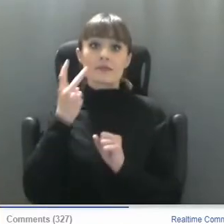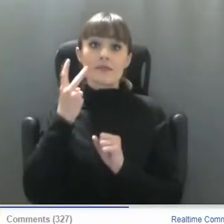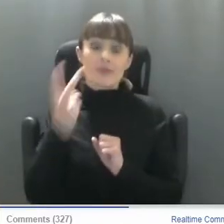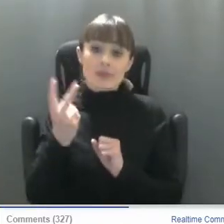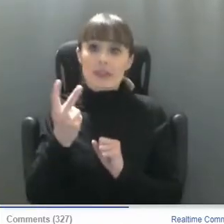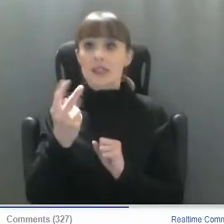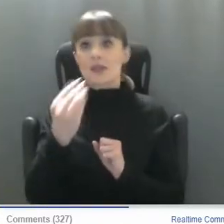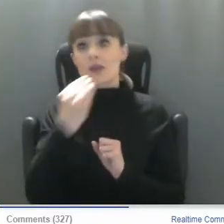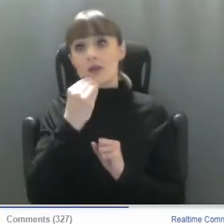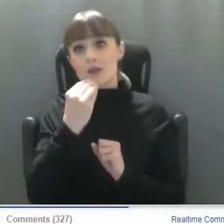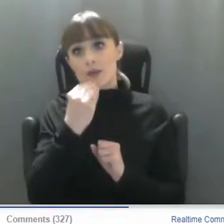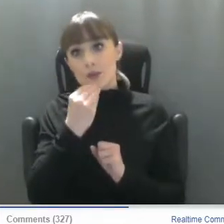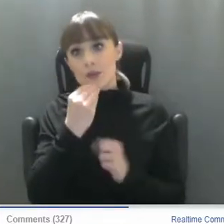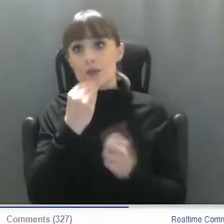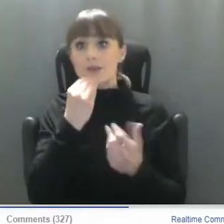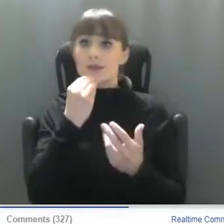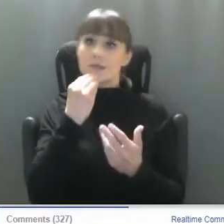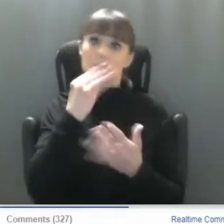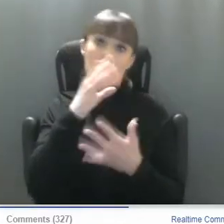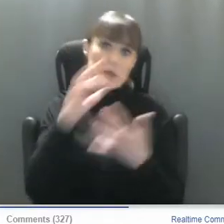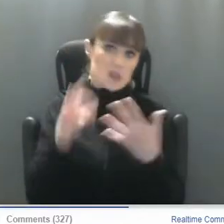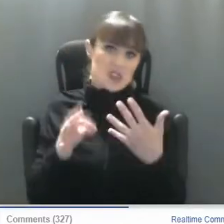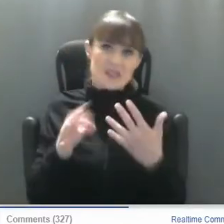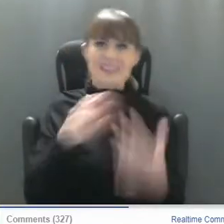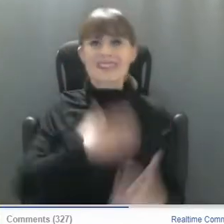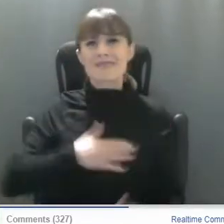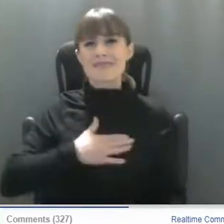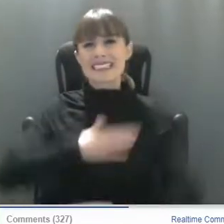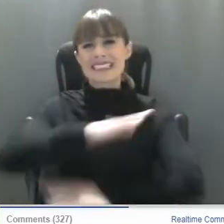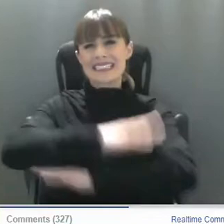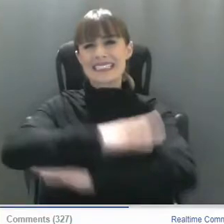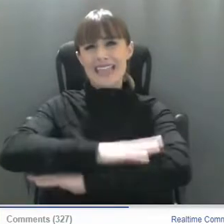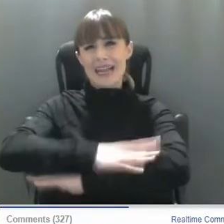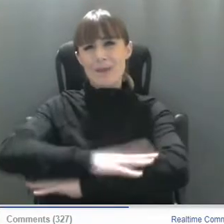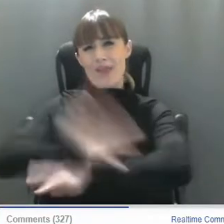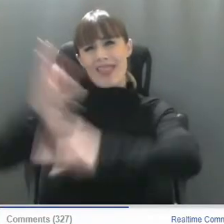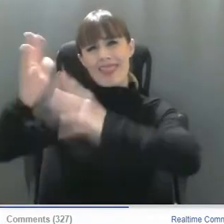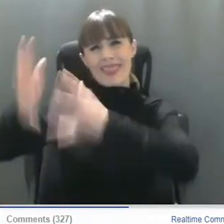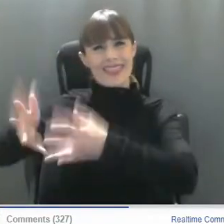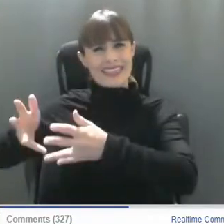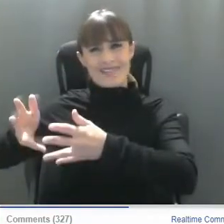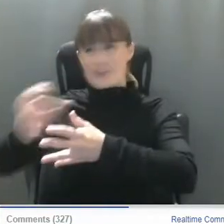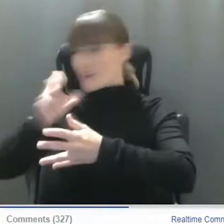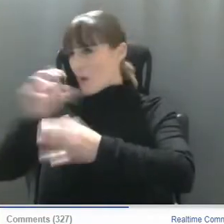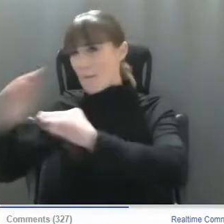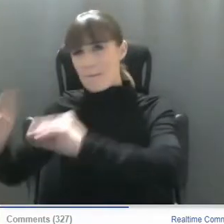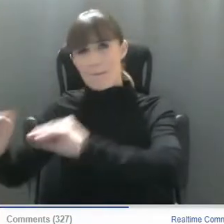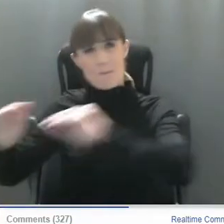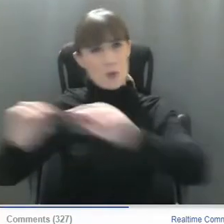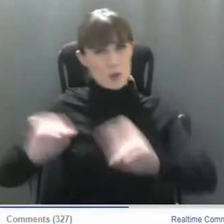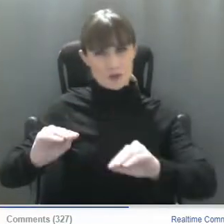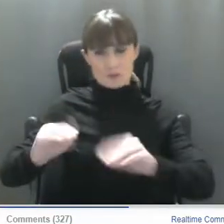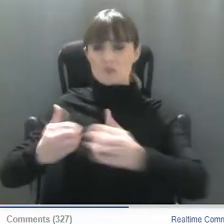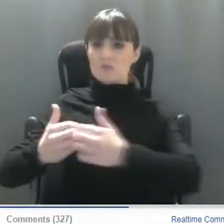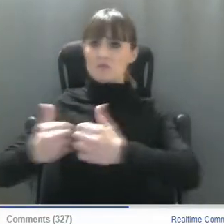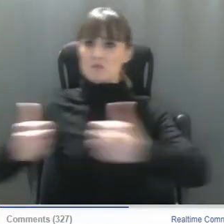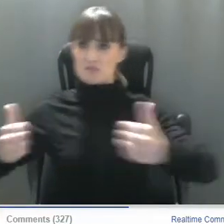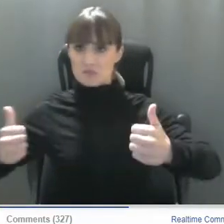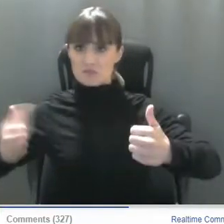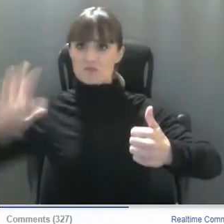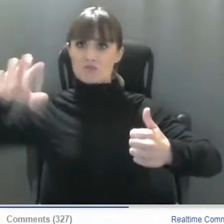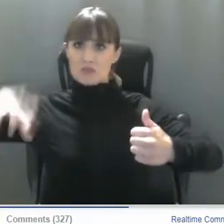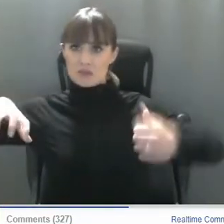tables, because they've all been... they've all been properly distanced, as it were.